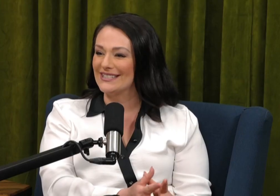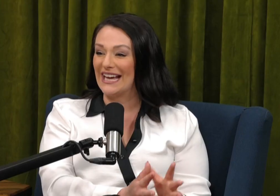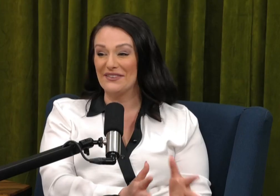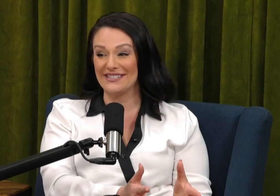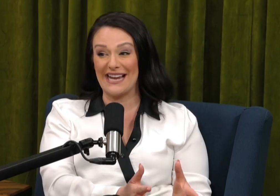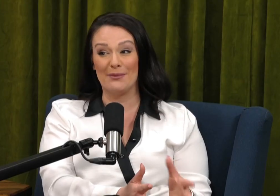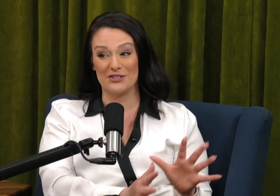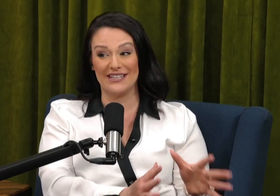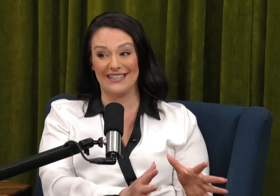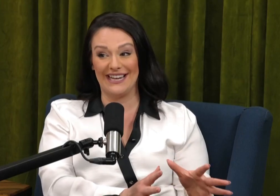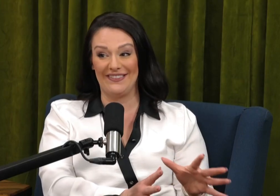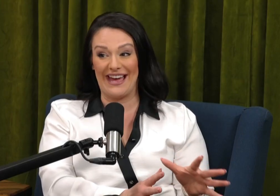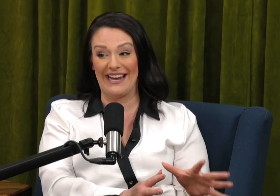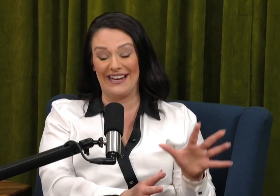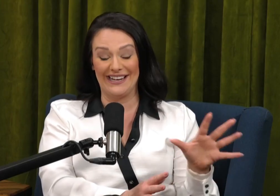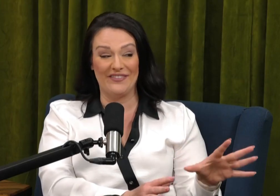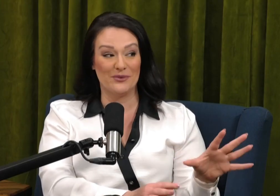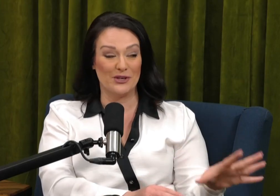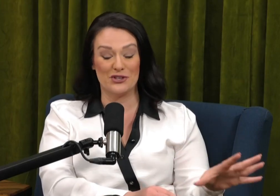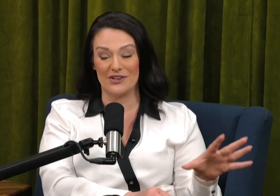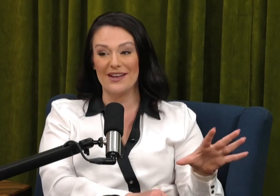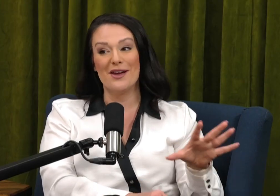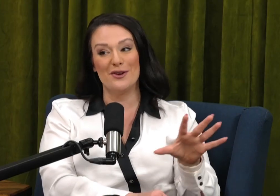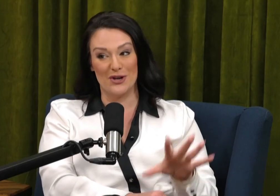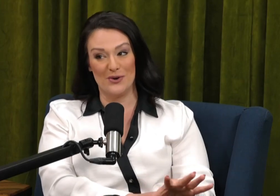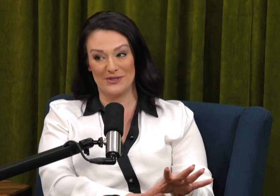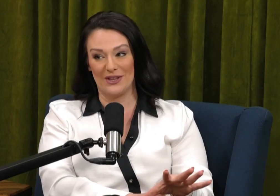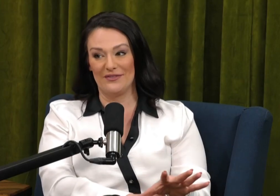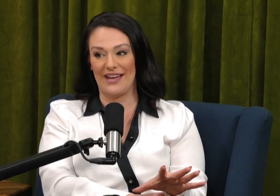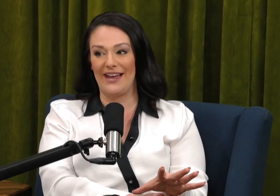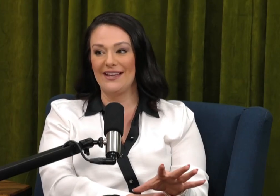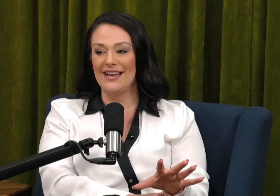And he's kind of establishing, again, that, and again, that Richard knows all of that. Yep.